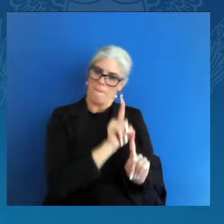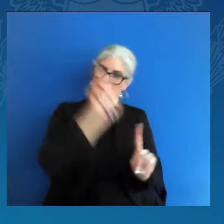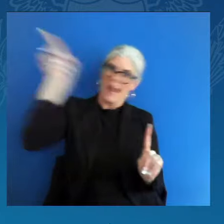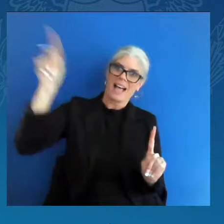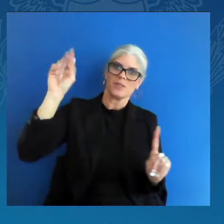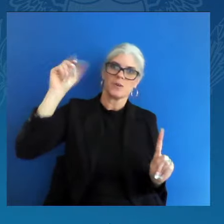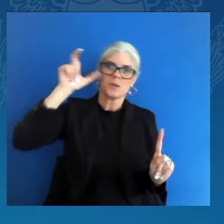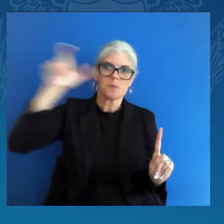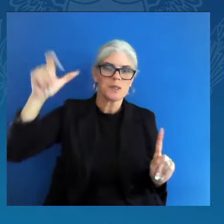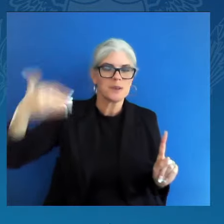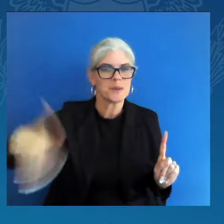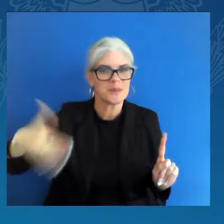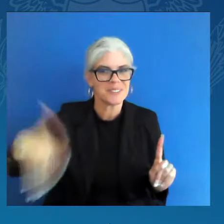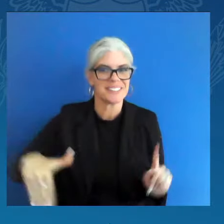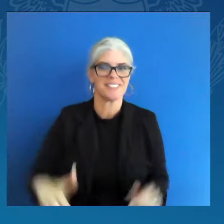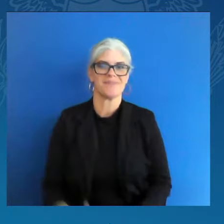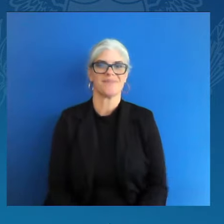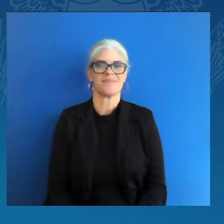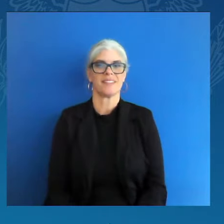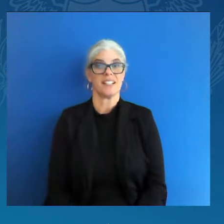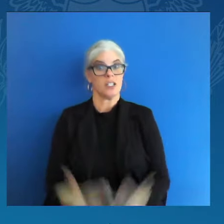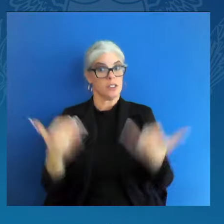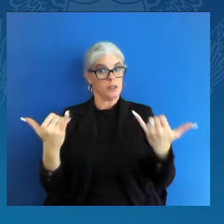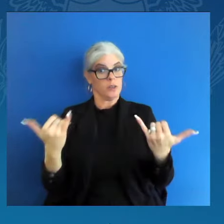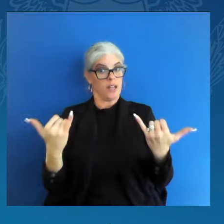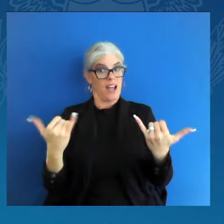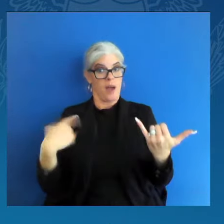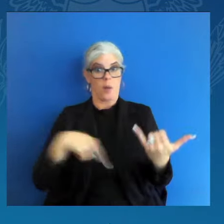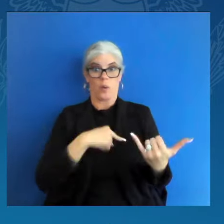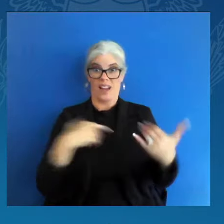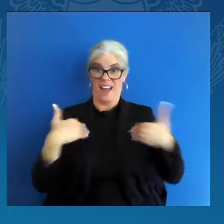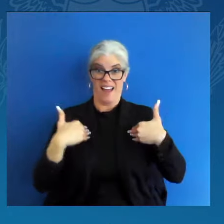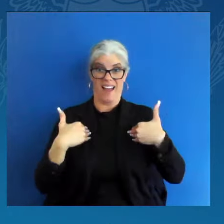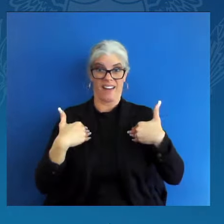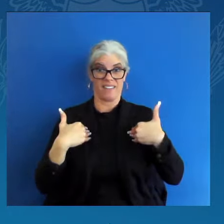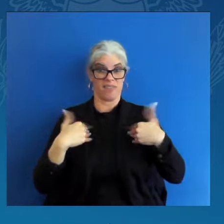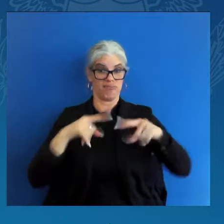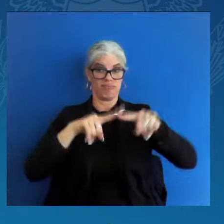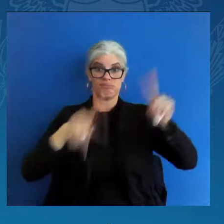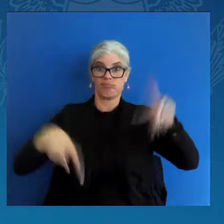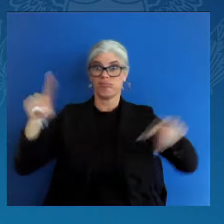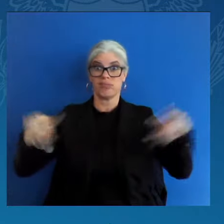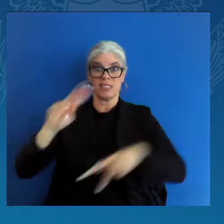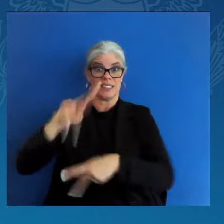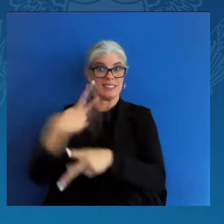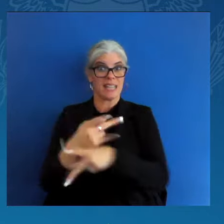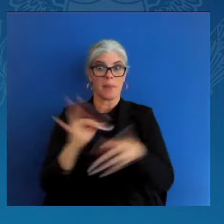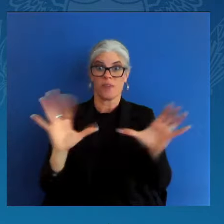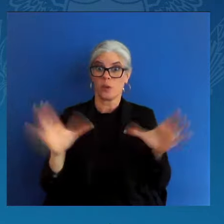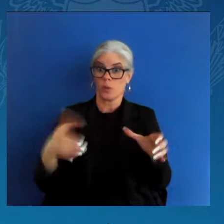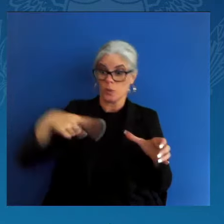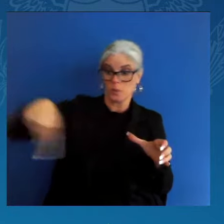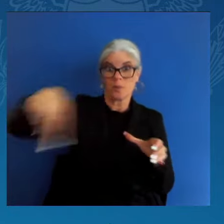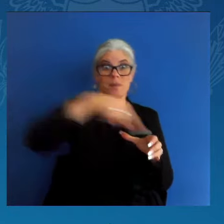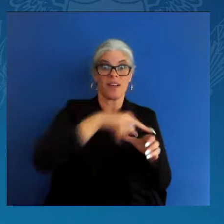ever assembled. I don't have any do-outs from this portion of the discussion. I can just reiterate what the Vice President announced,